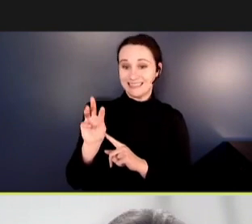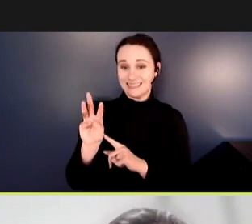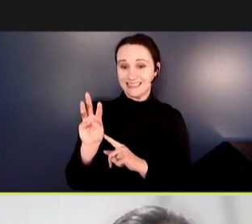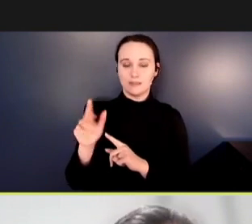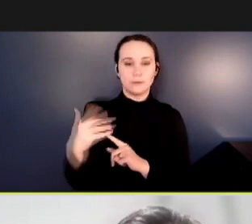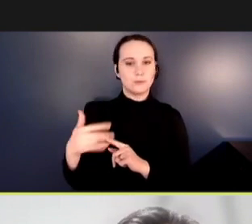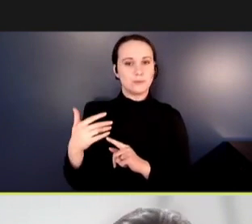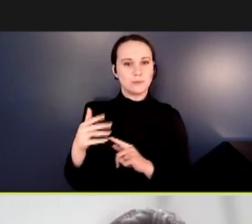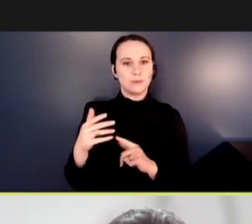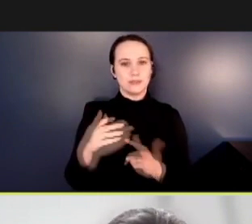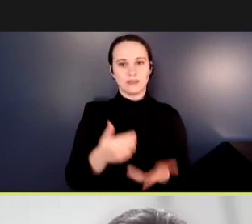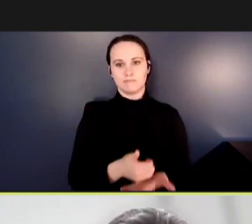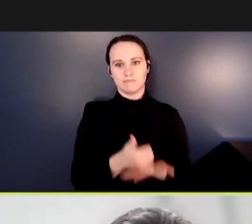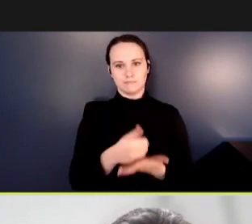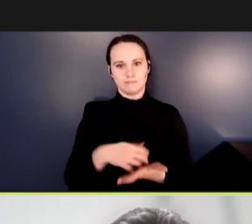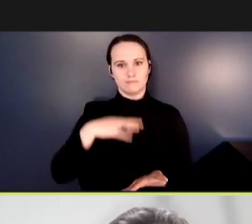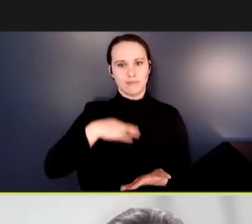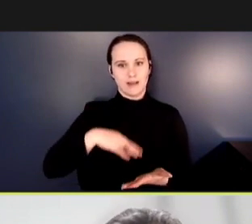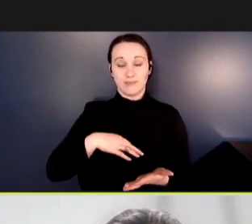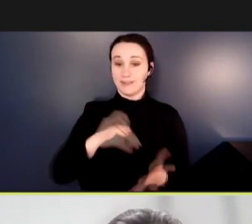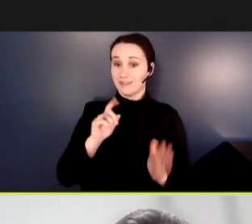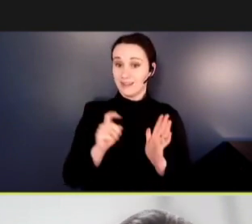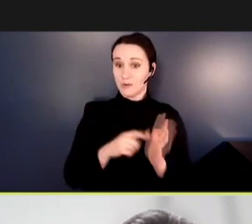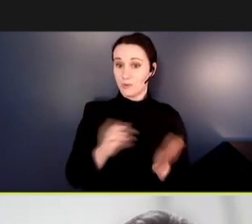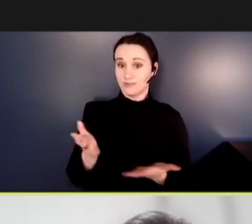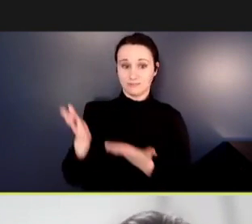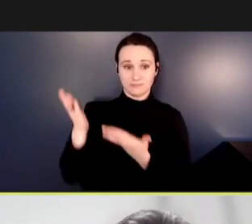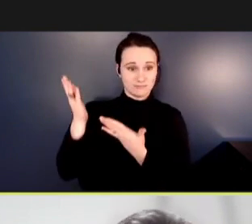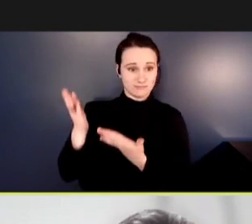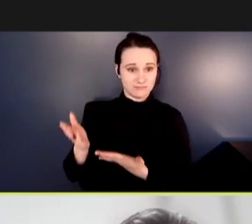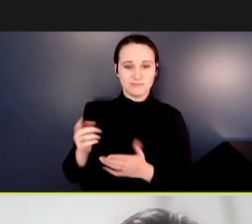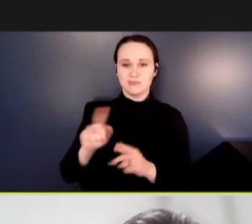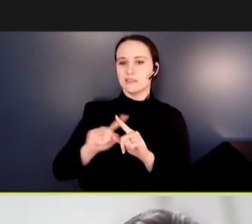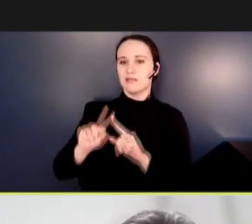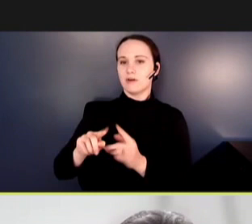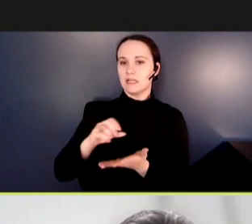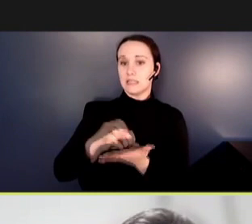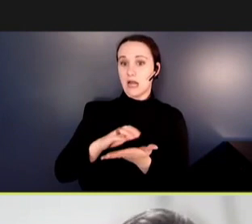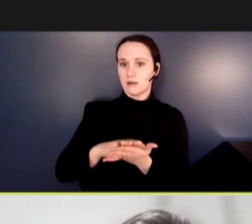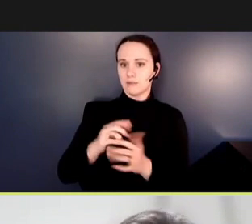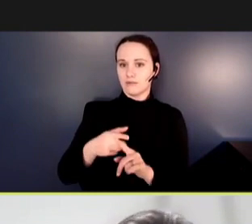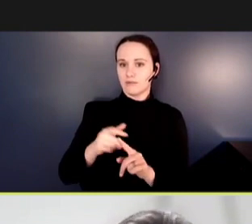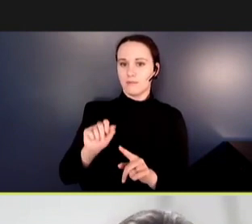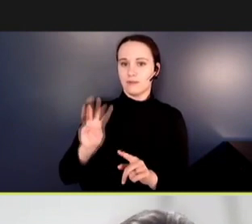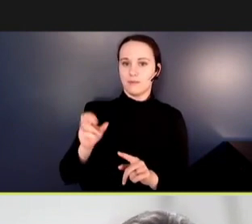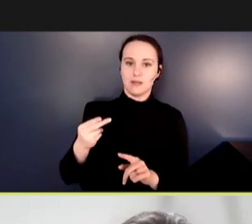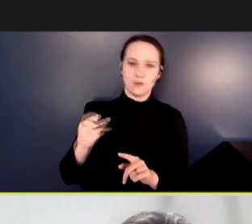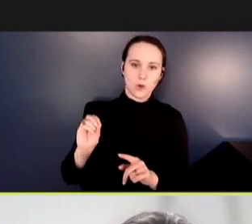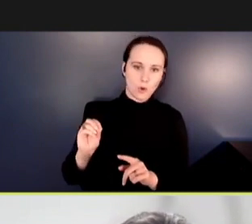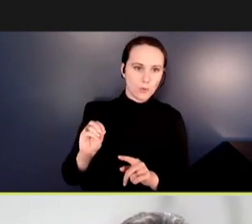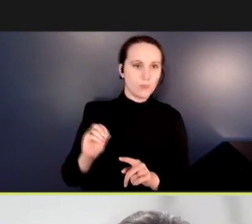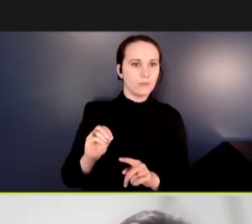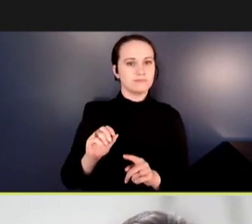there you can see here some different documents from The WHO, from different groups that have